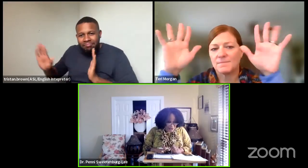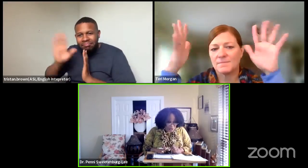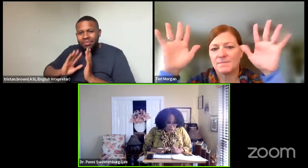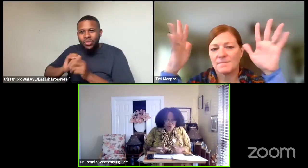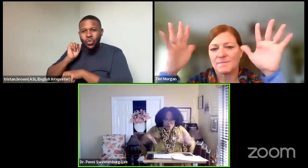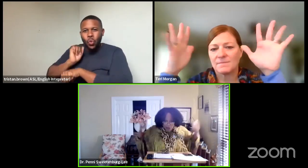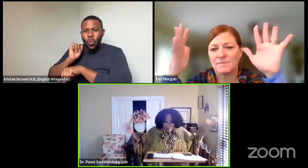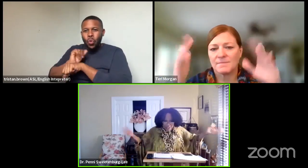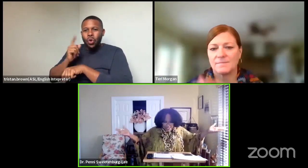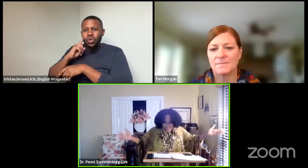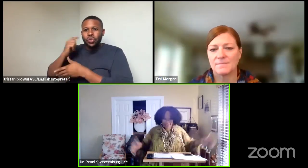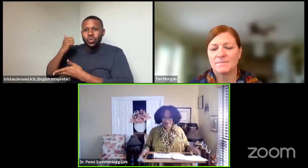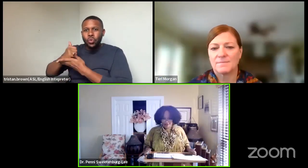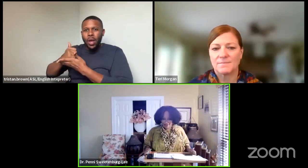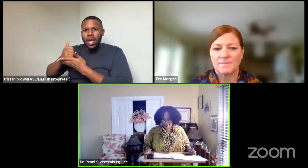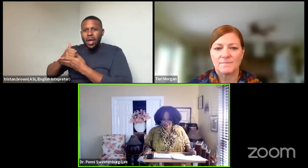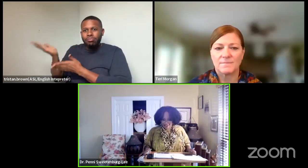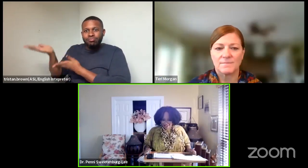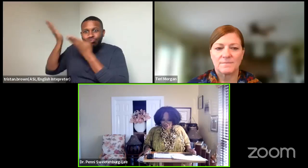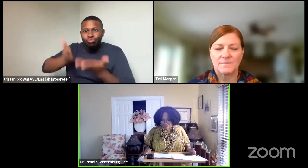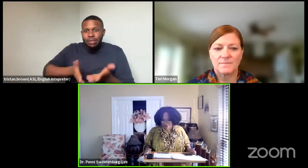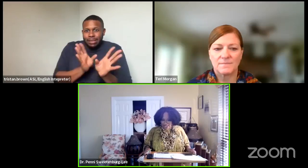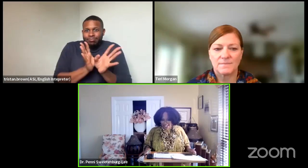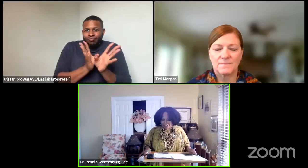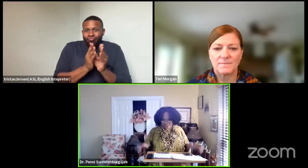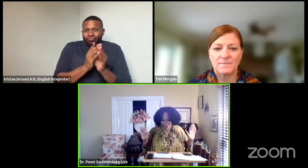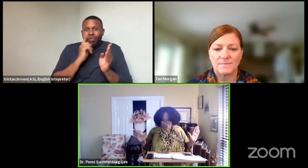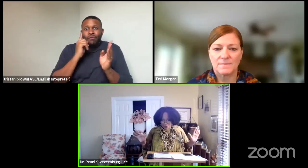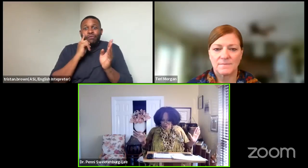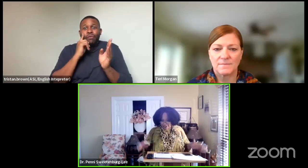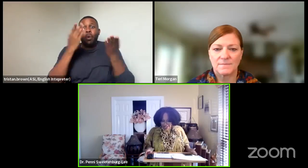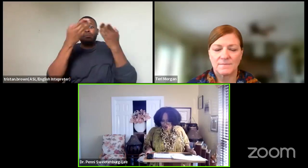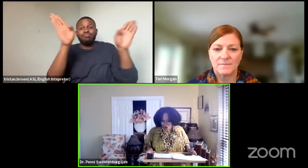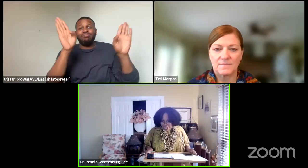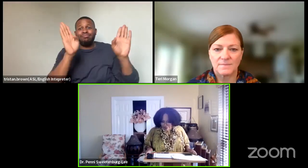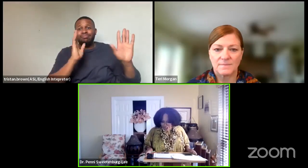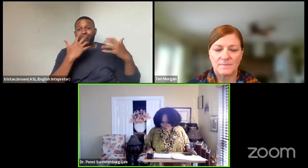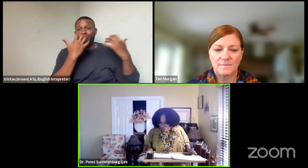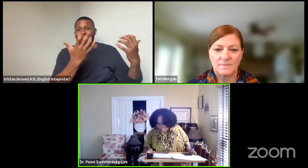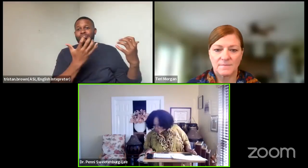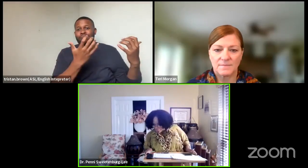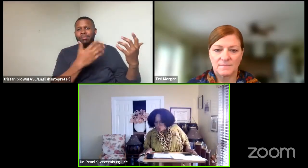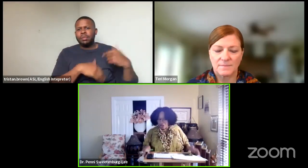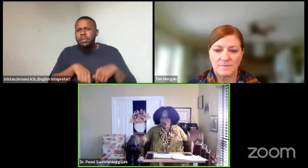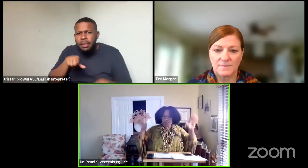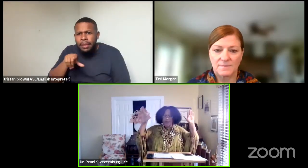inform our constituency about. So this work is not done without the work of our Alumni. And we